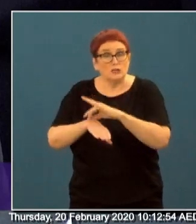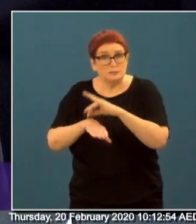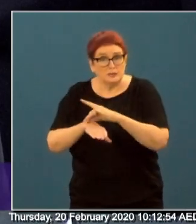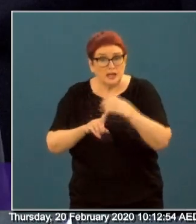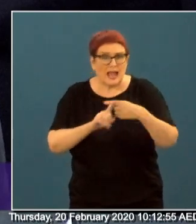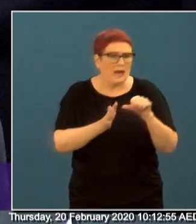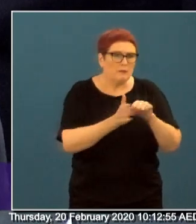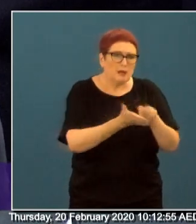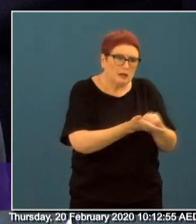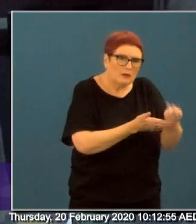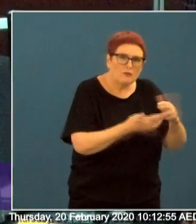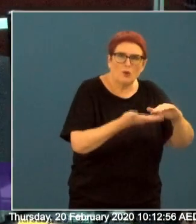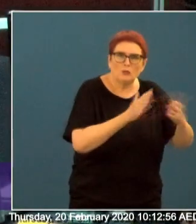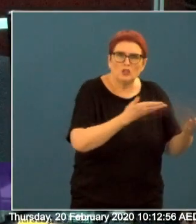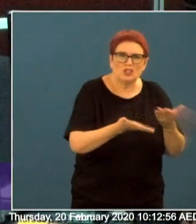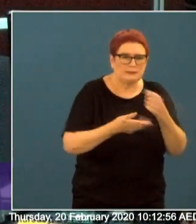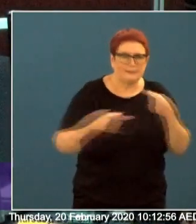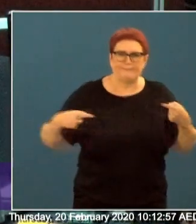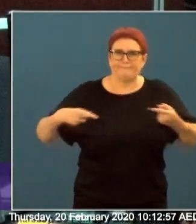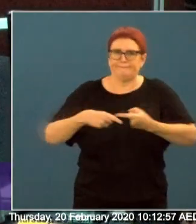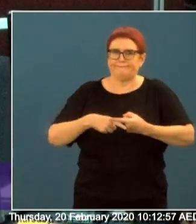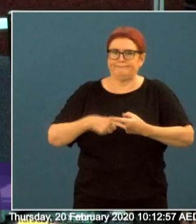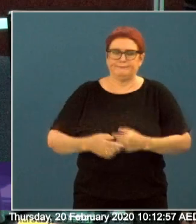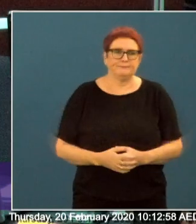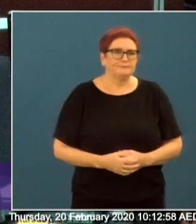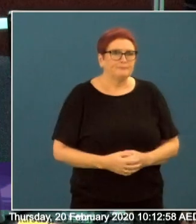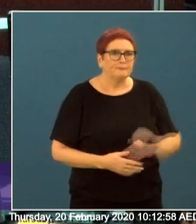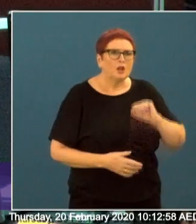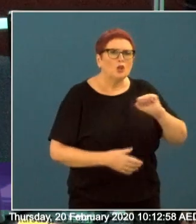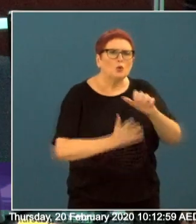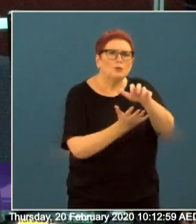Okay. And you touch on that in your statement to the Commission